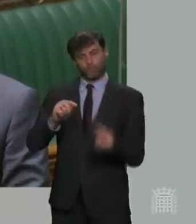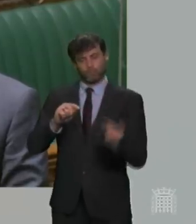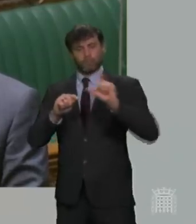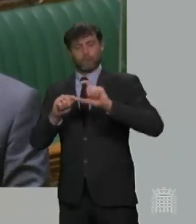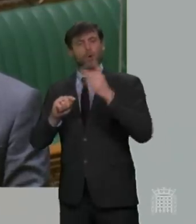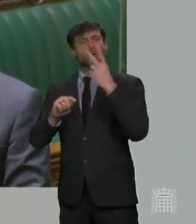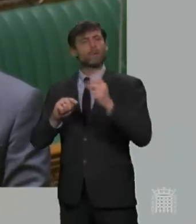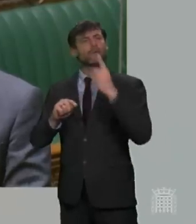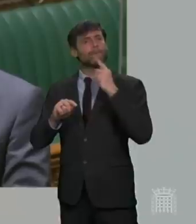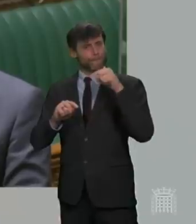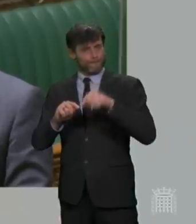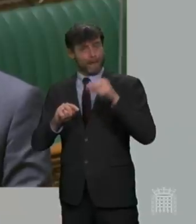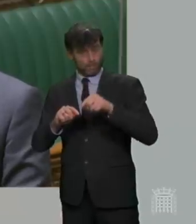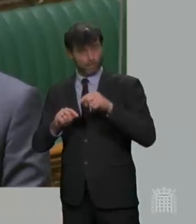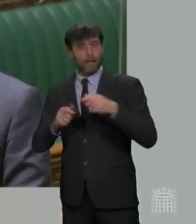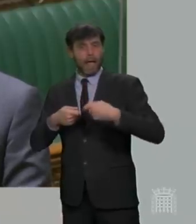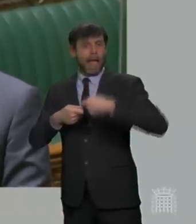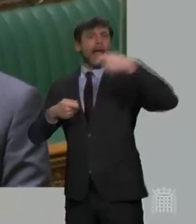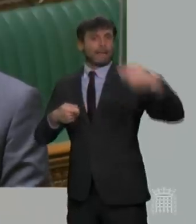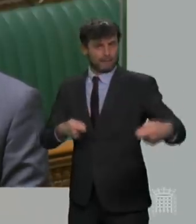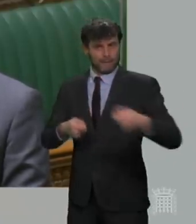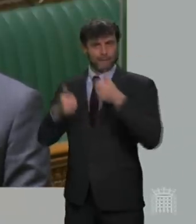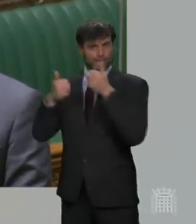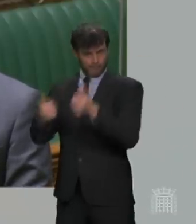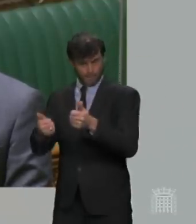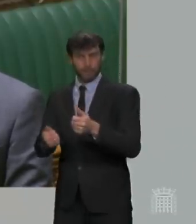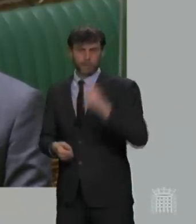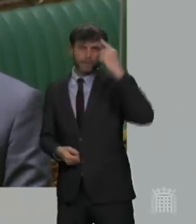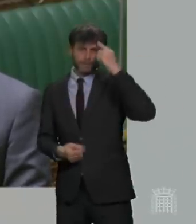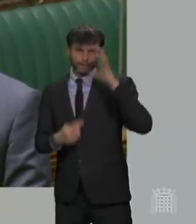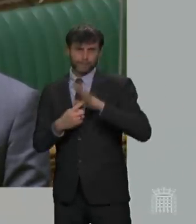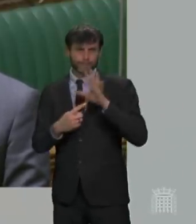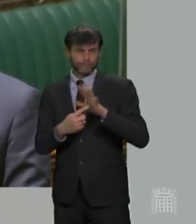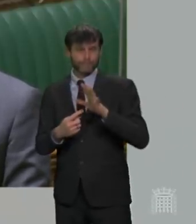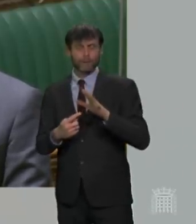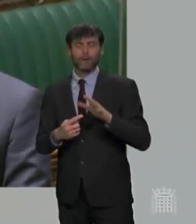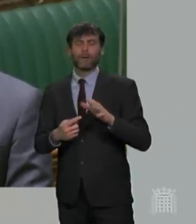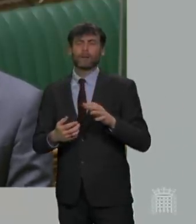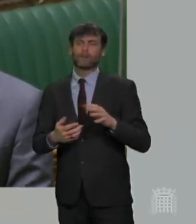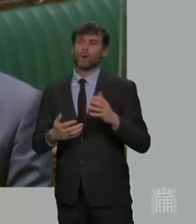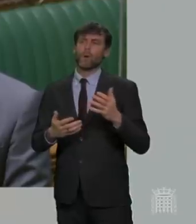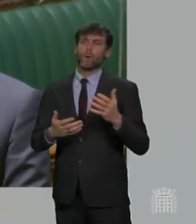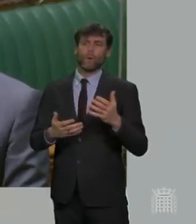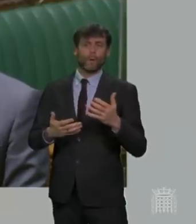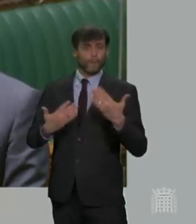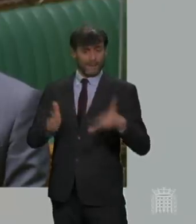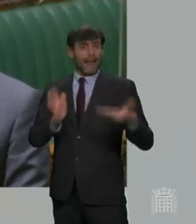pandemic, the Prime Minister was clearly conceding that social security support in the UK is inadequate, so while I welcome the fact that it has been extended for six months,